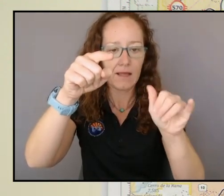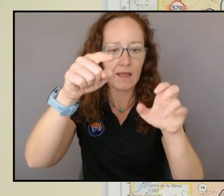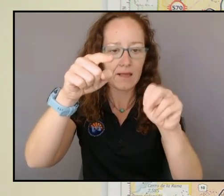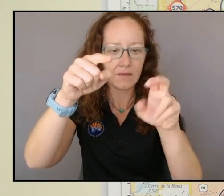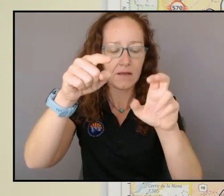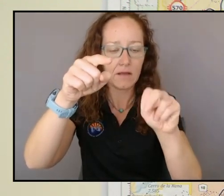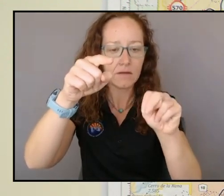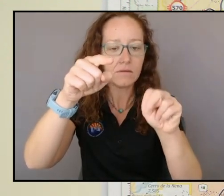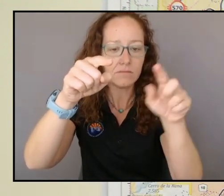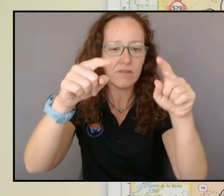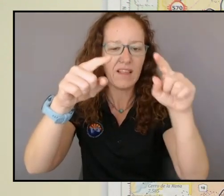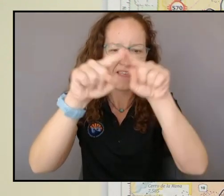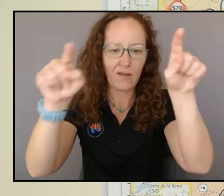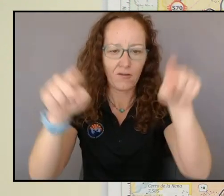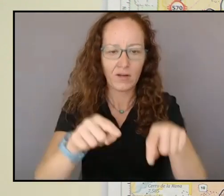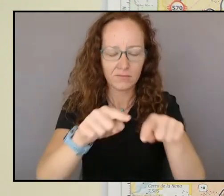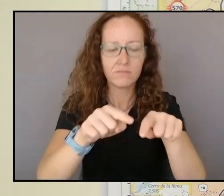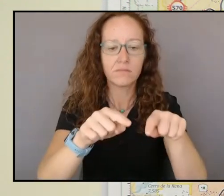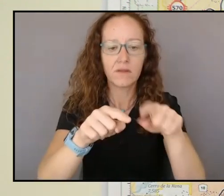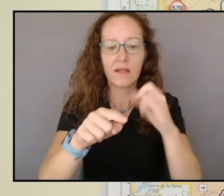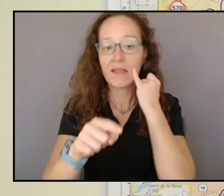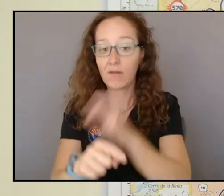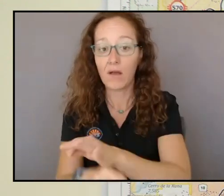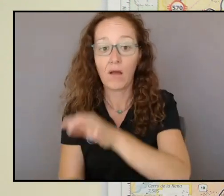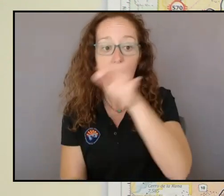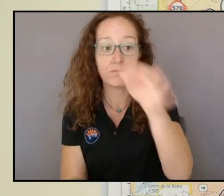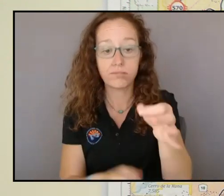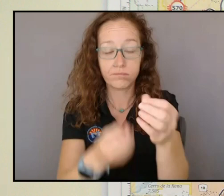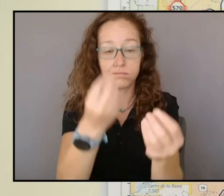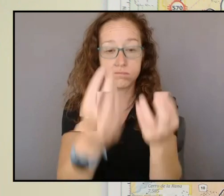going to do is work to prevent/ to reduce the northerly spread